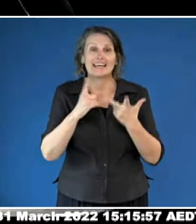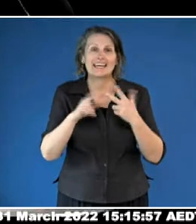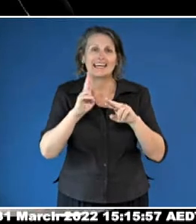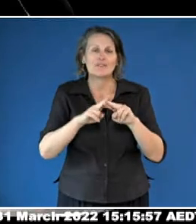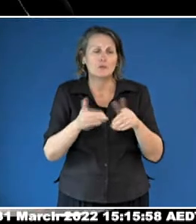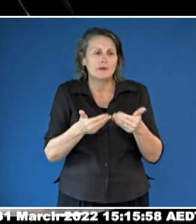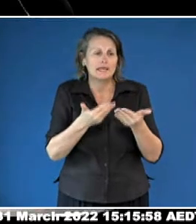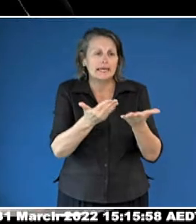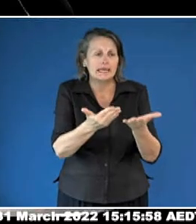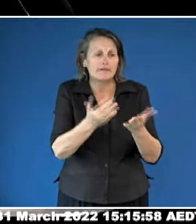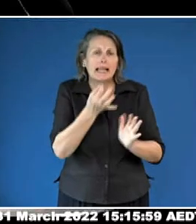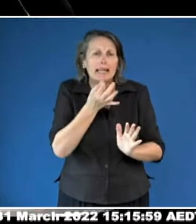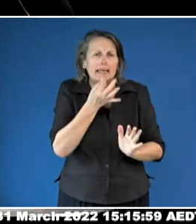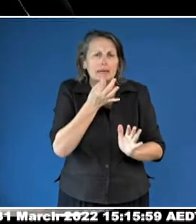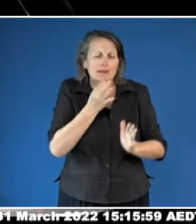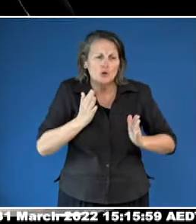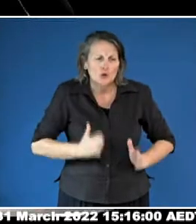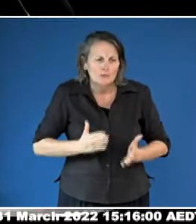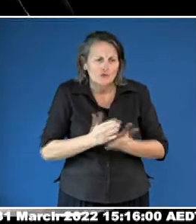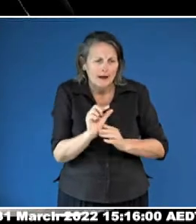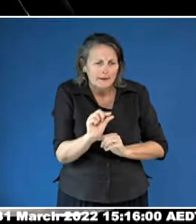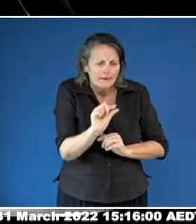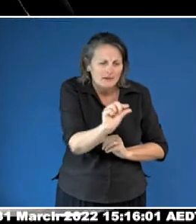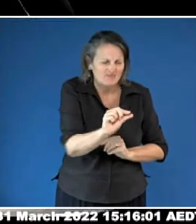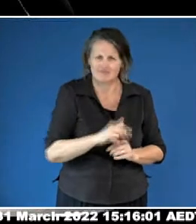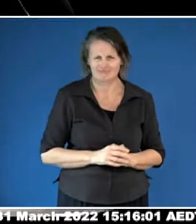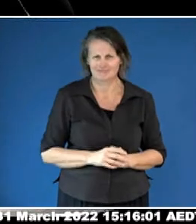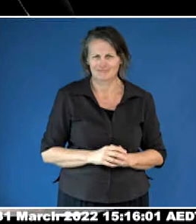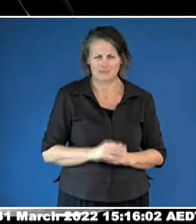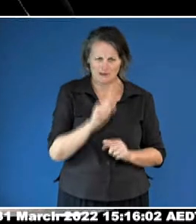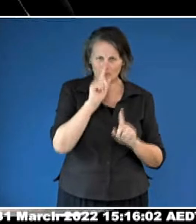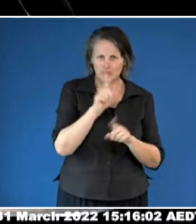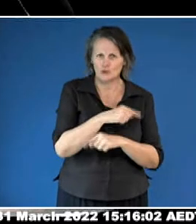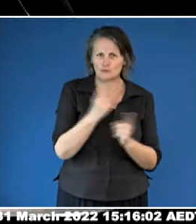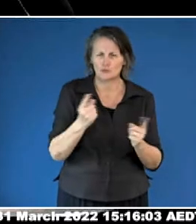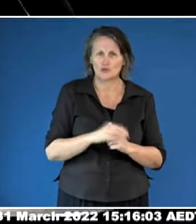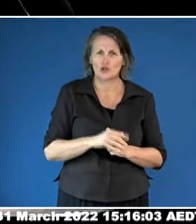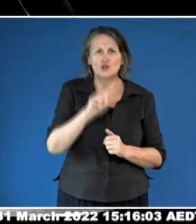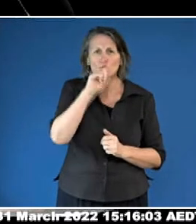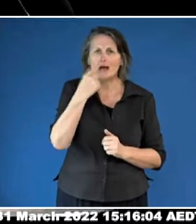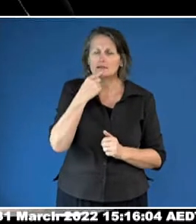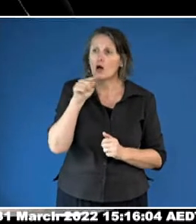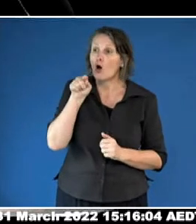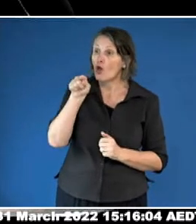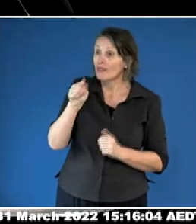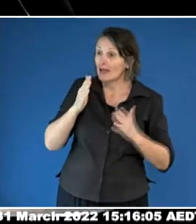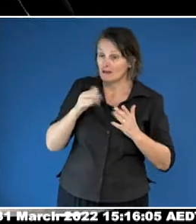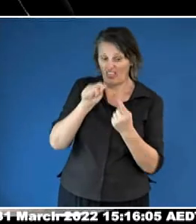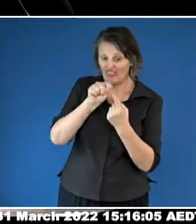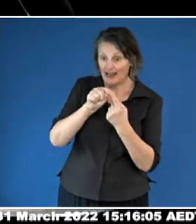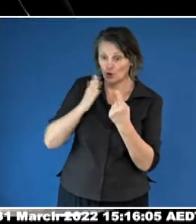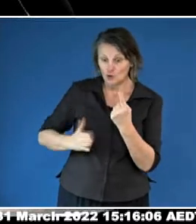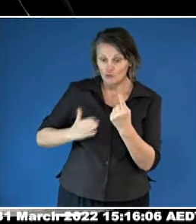You can't say, "Well, we will have that one but not that one." As I said before, we have